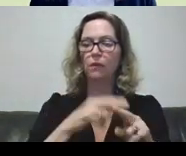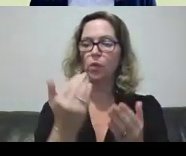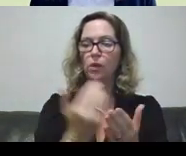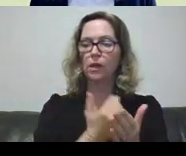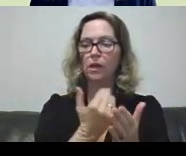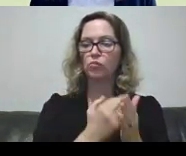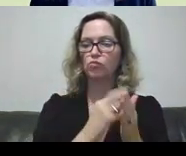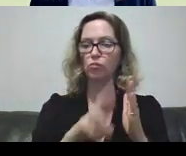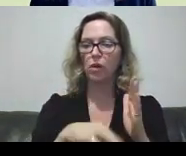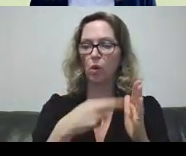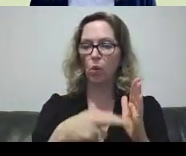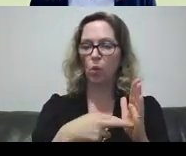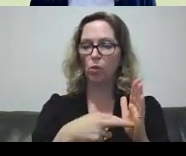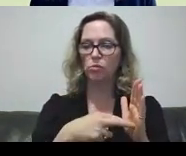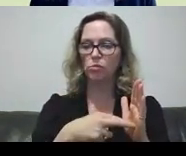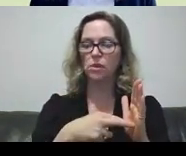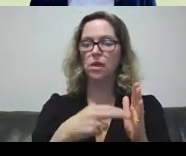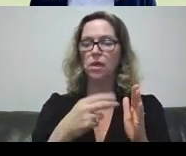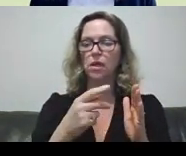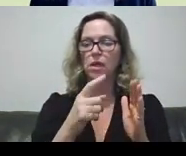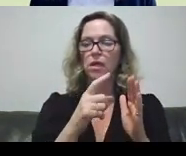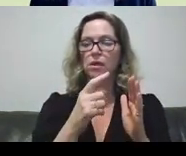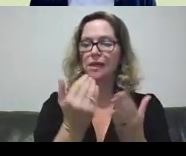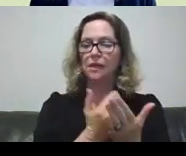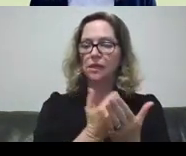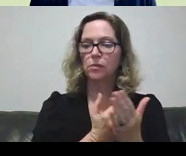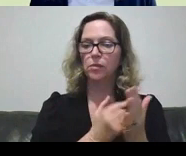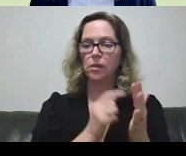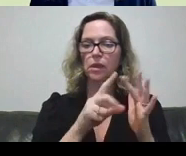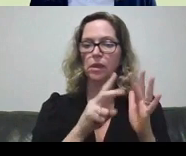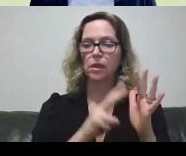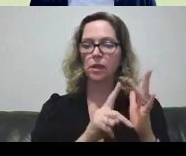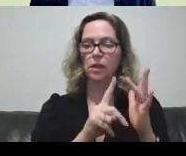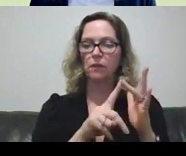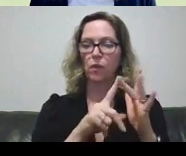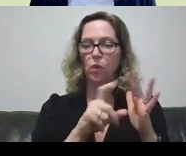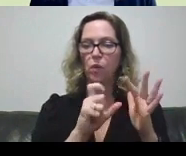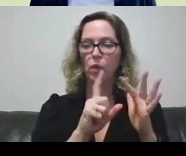relevant invoice and accompanying evidence for the claim to track your